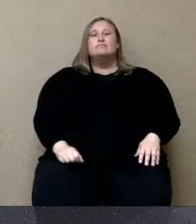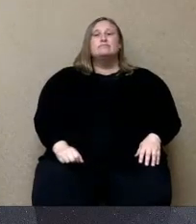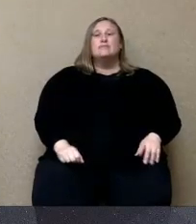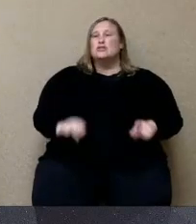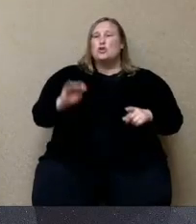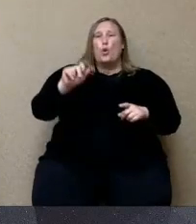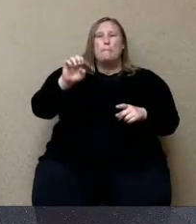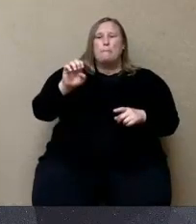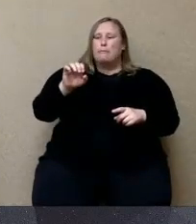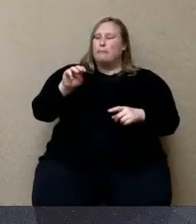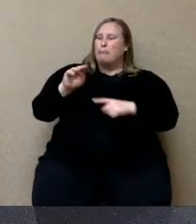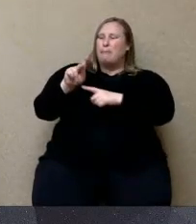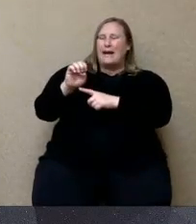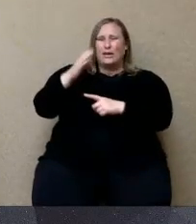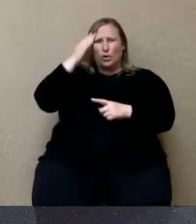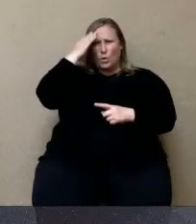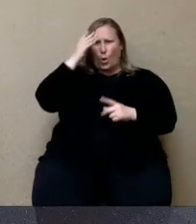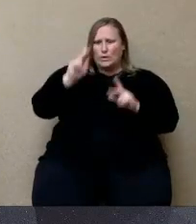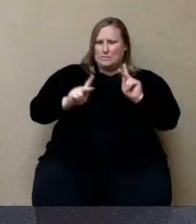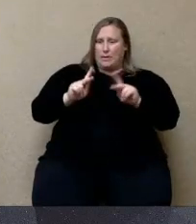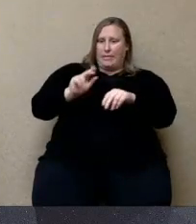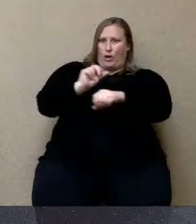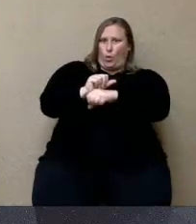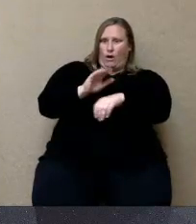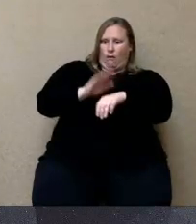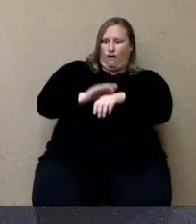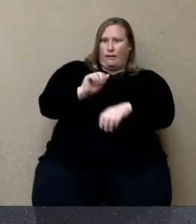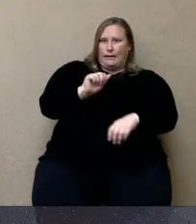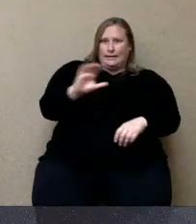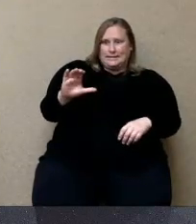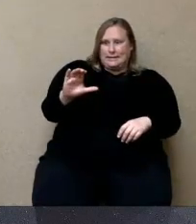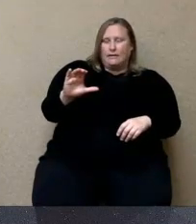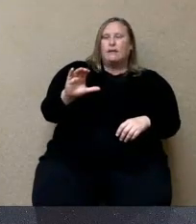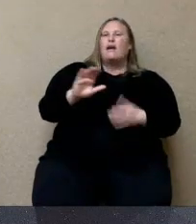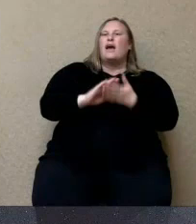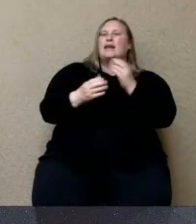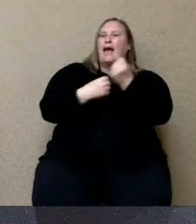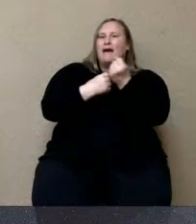He knows even people who are working on AAC and being advocates, even though maybe speech and language wasn't